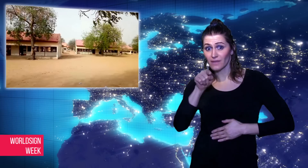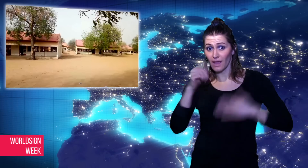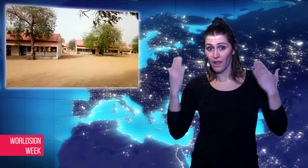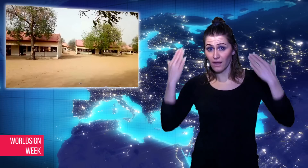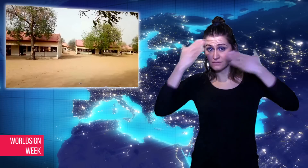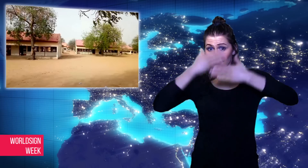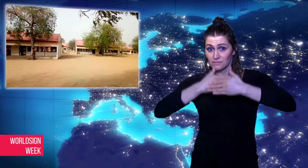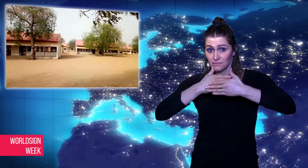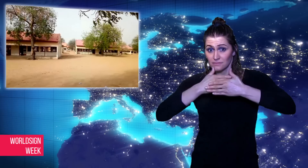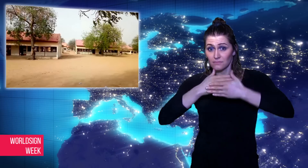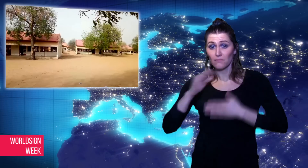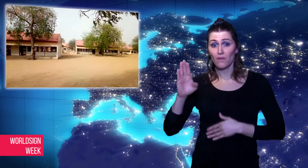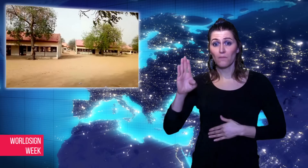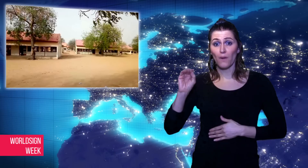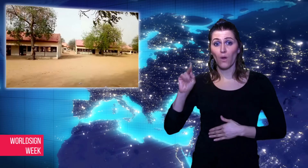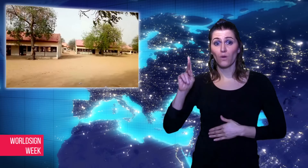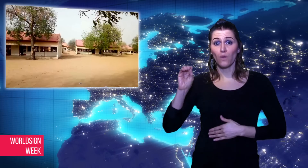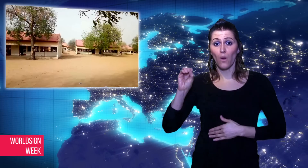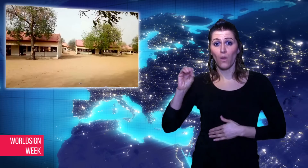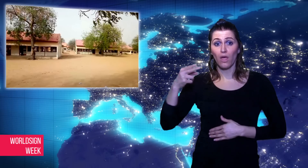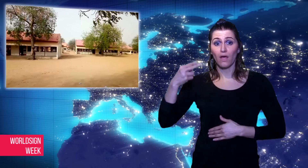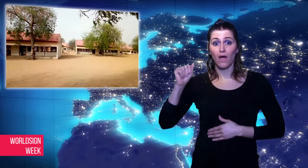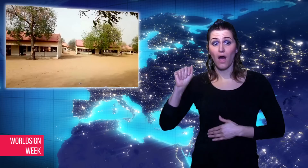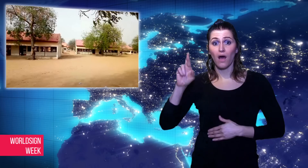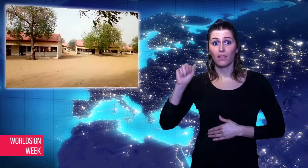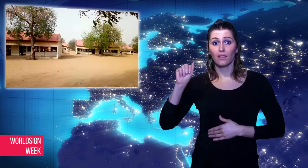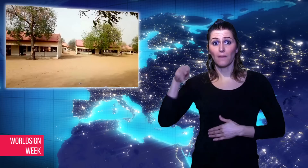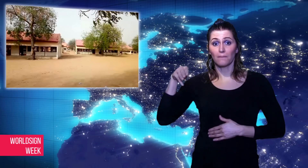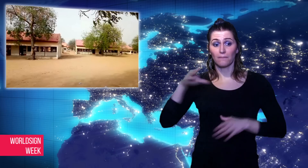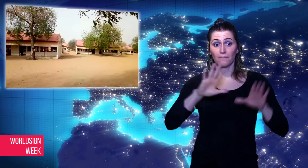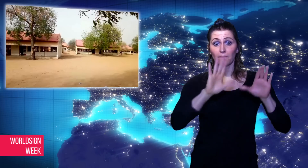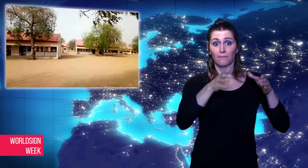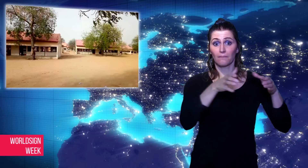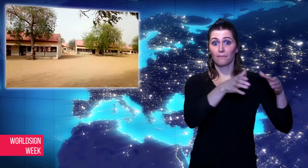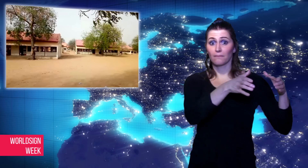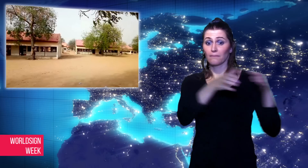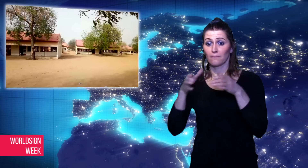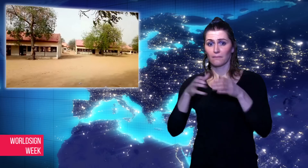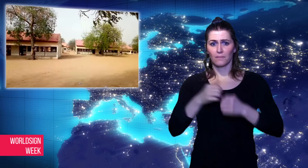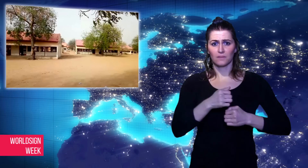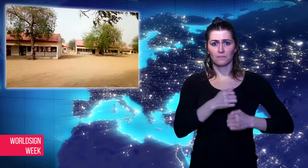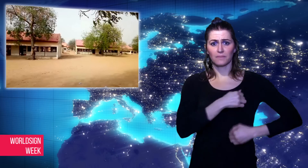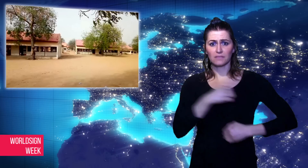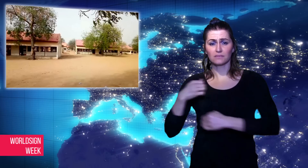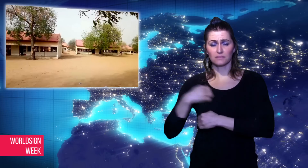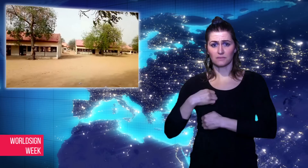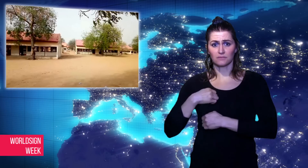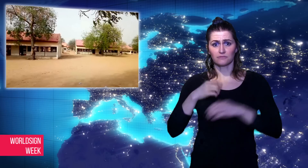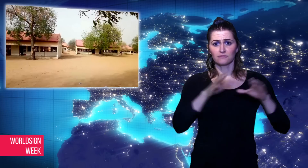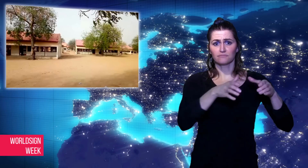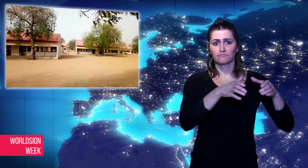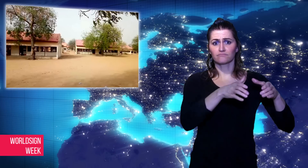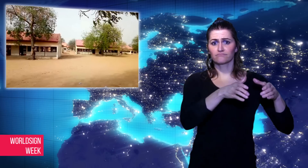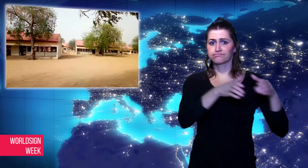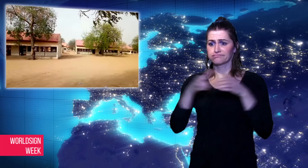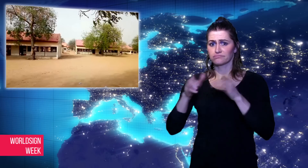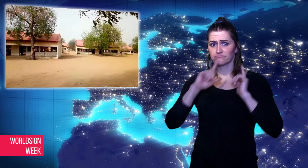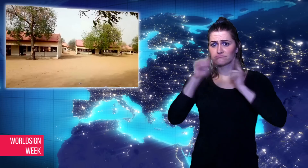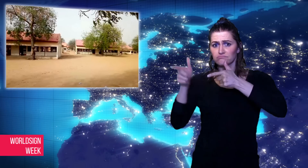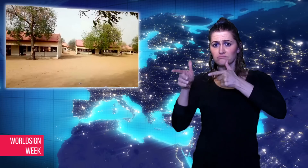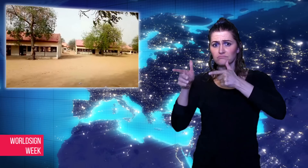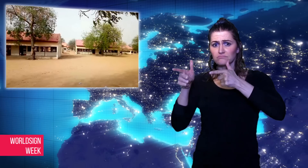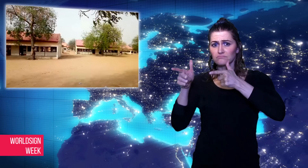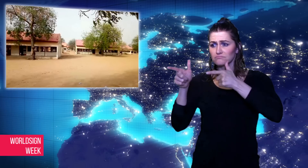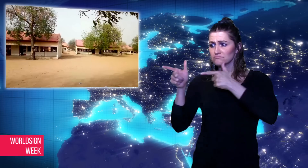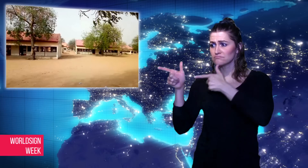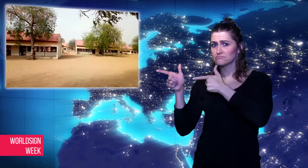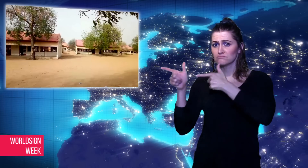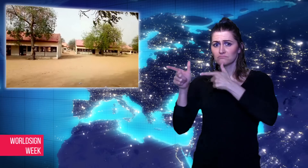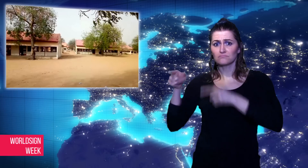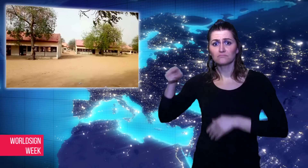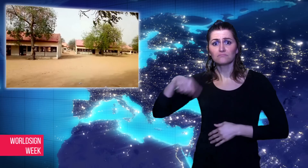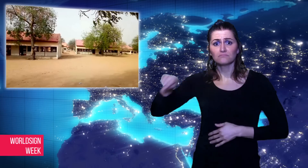residents and students, forcing them to